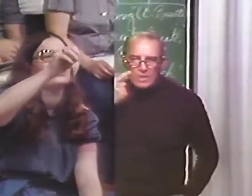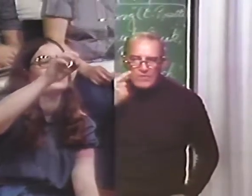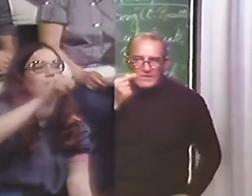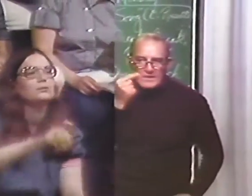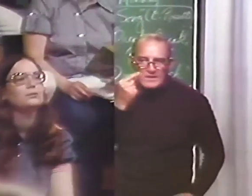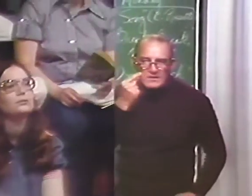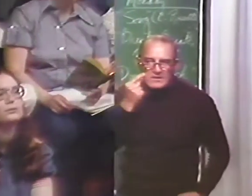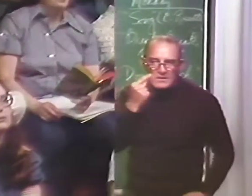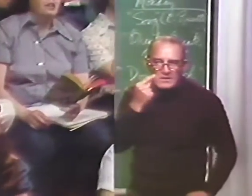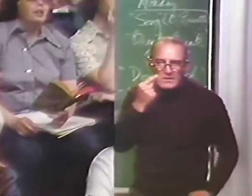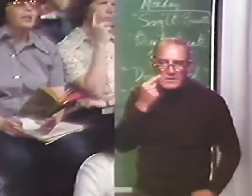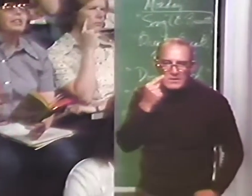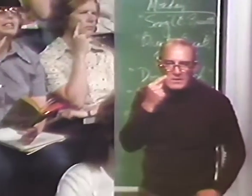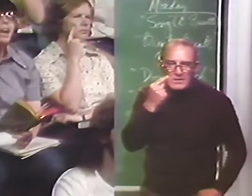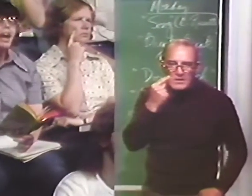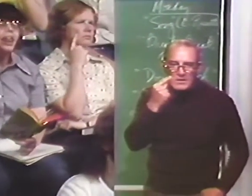WHAT'S OVER HERE?